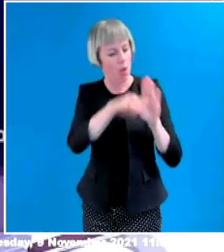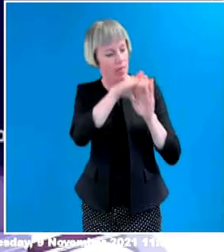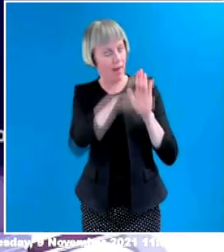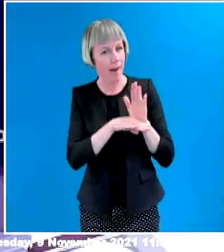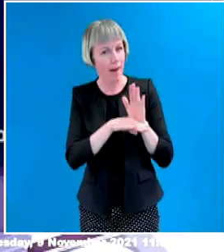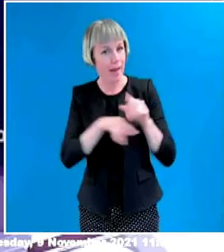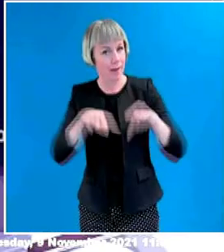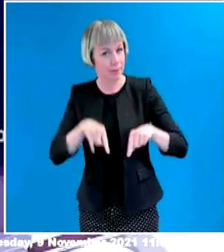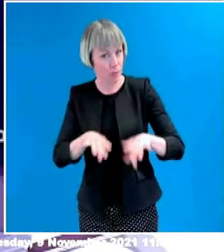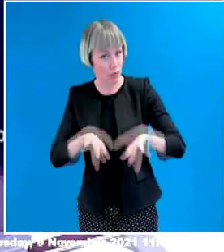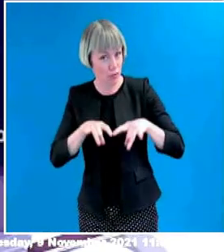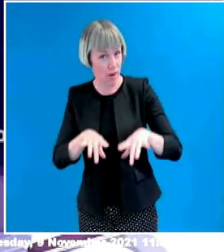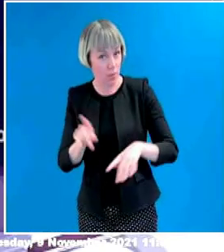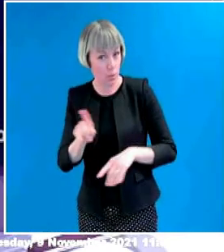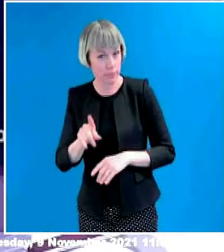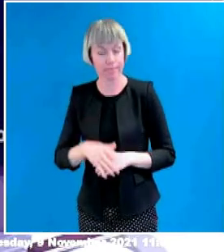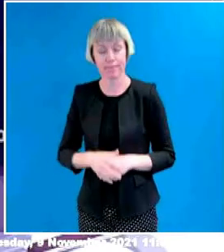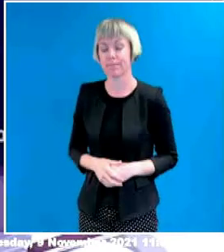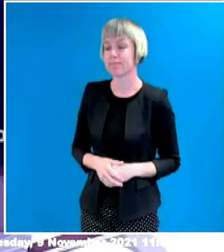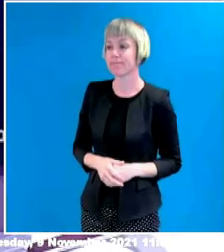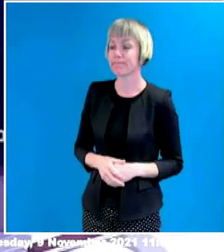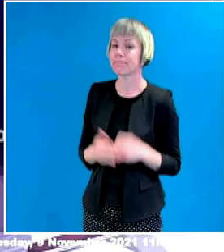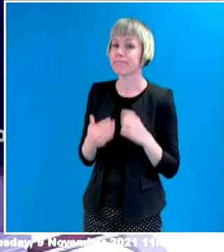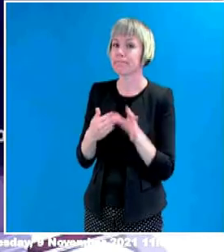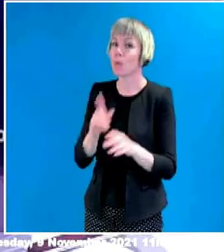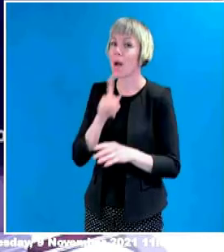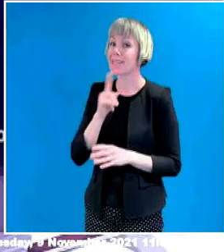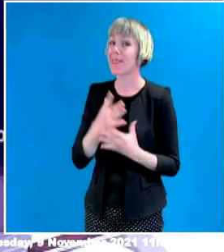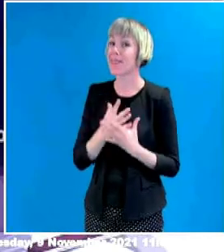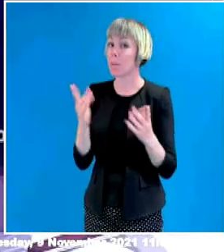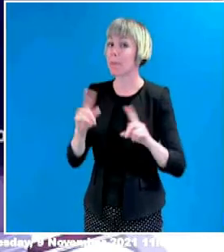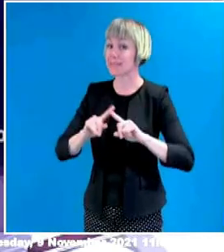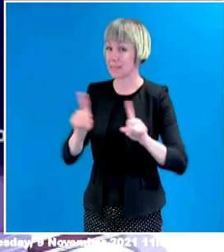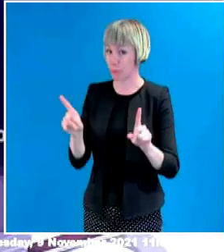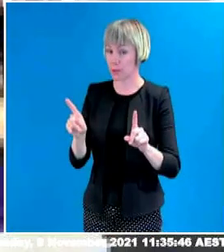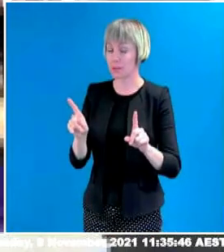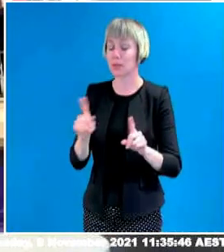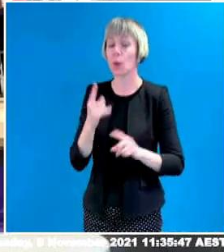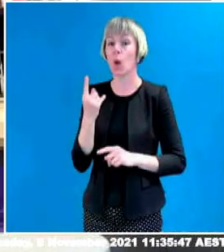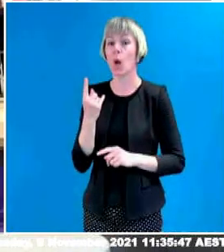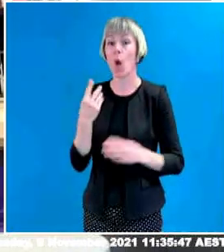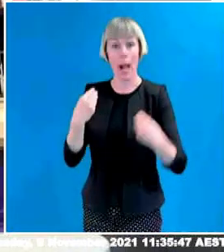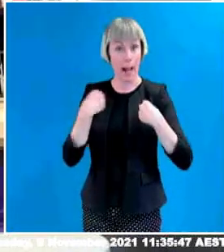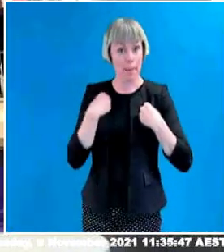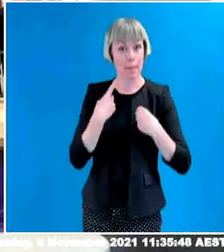What I said in my commentary is there is a big difference between companies that purport to adhere to the Guiding Principles and